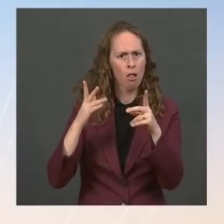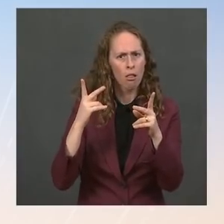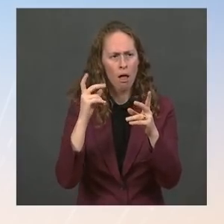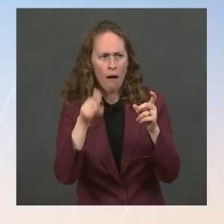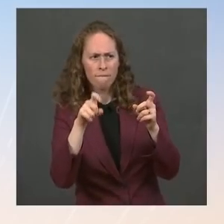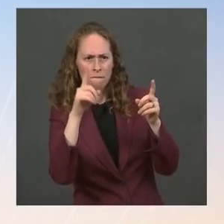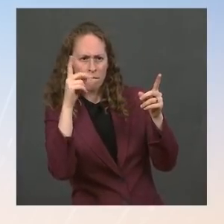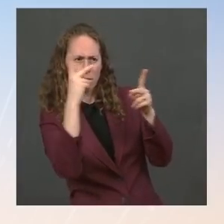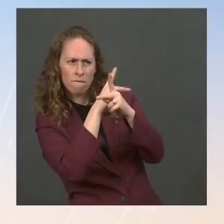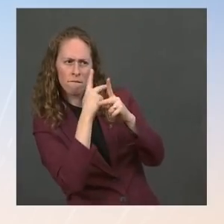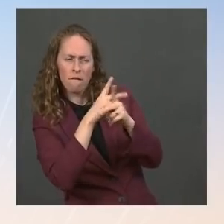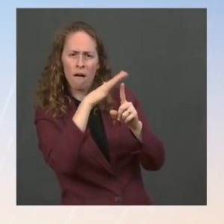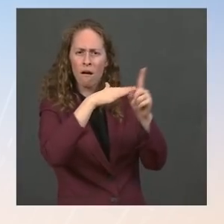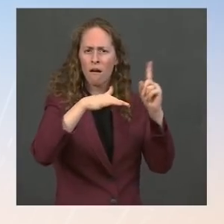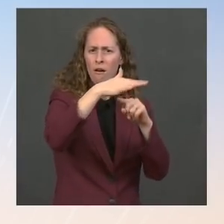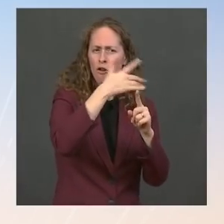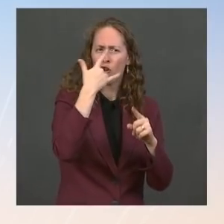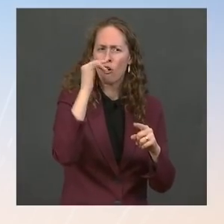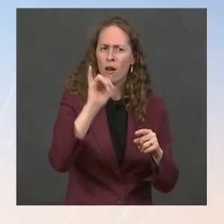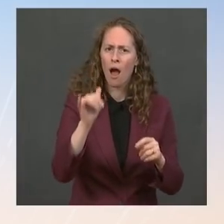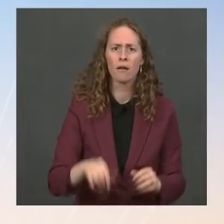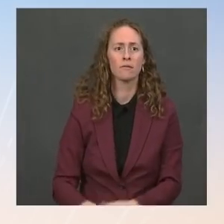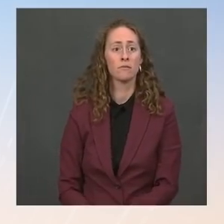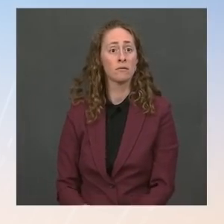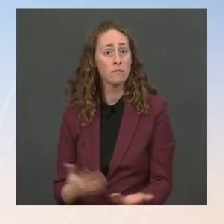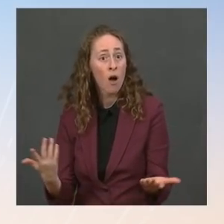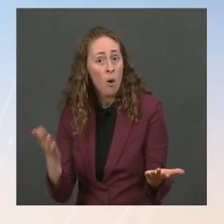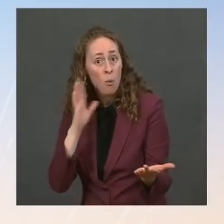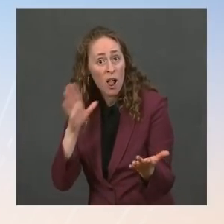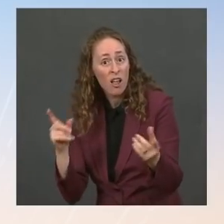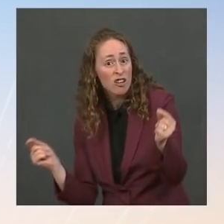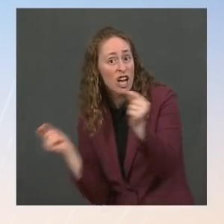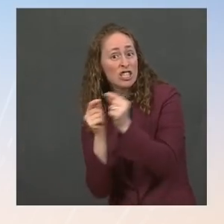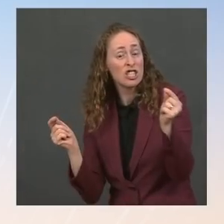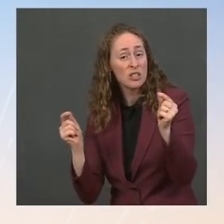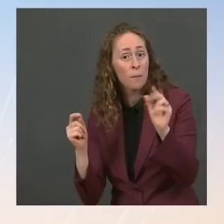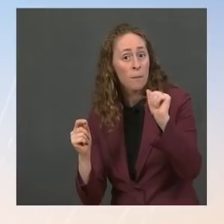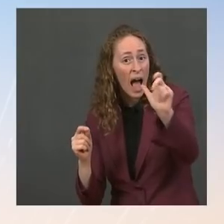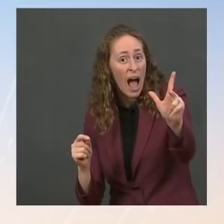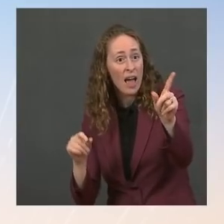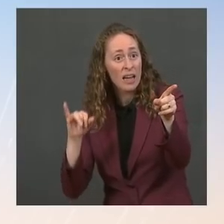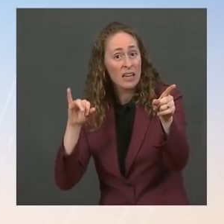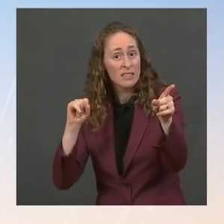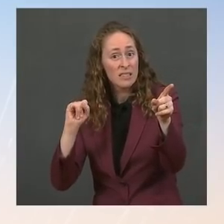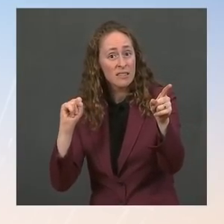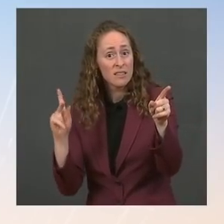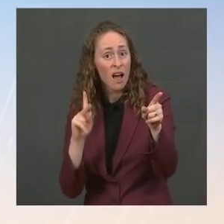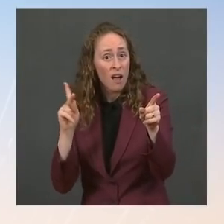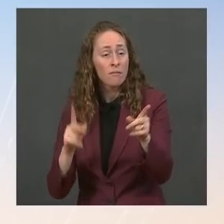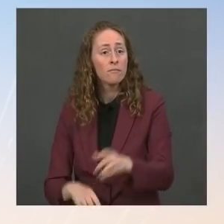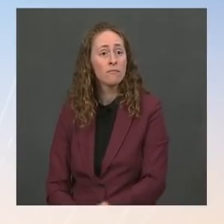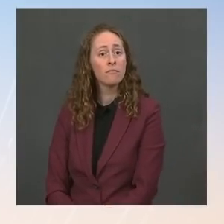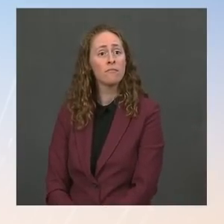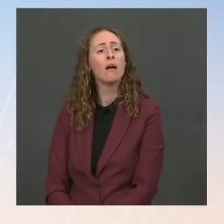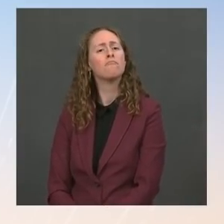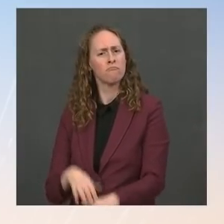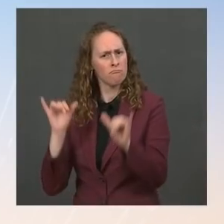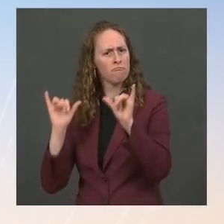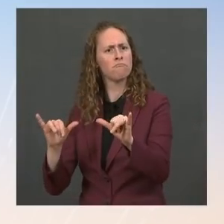The Press: So, yes, at some point there might be something. Ms Psaki: Well, I would say, of course, the President's desire to continue to go after ISIS-K has not changed.